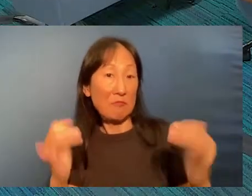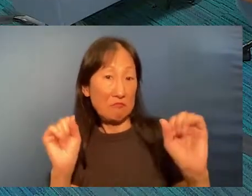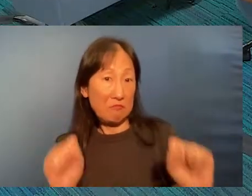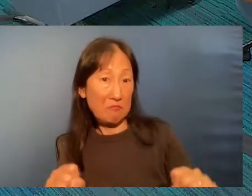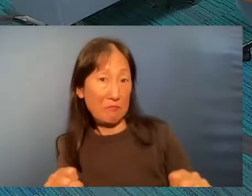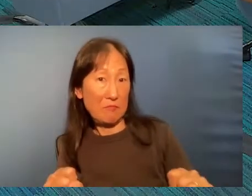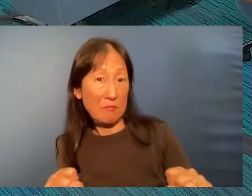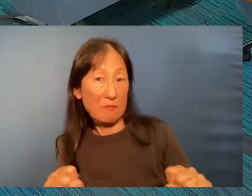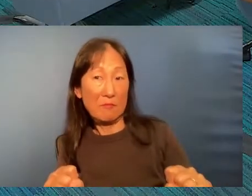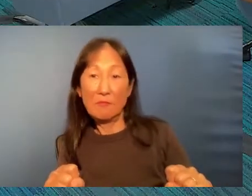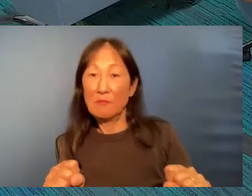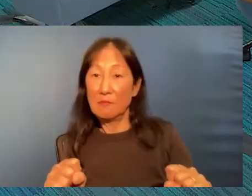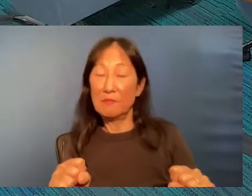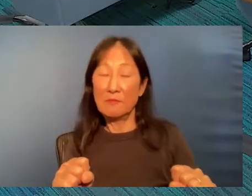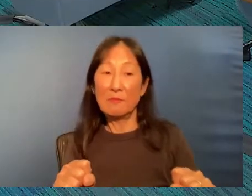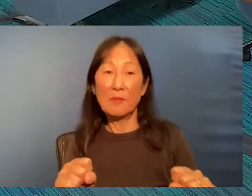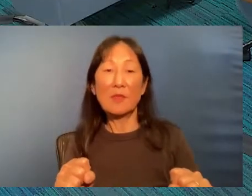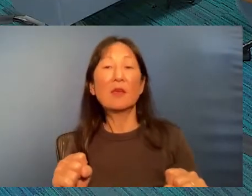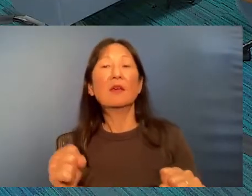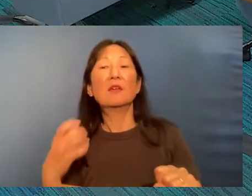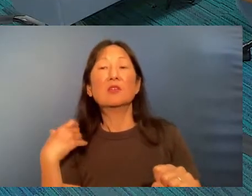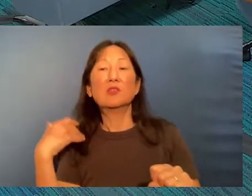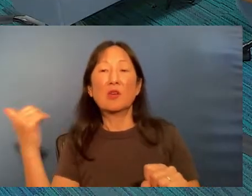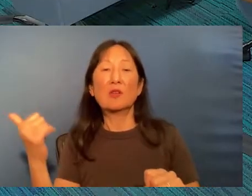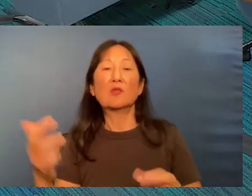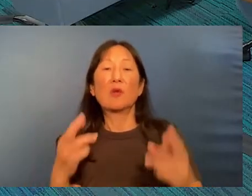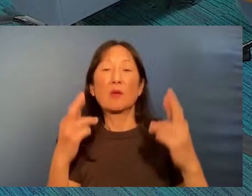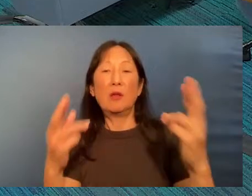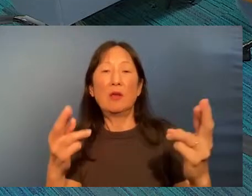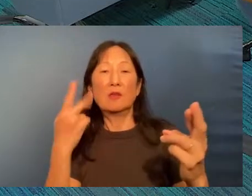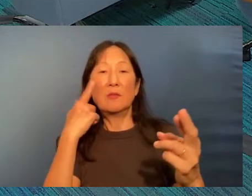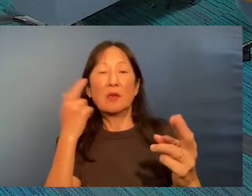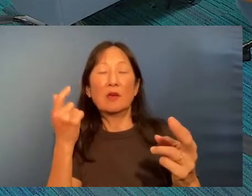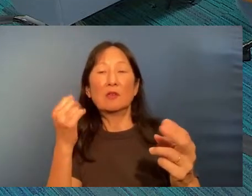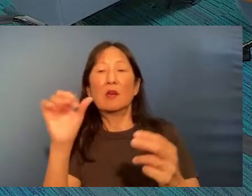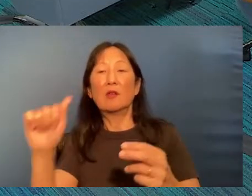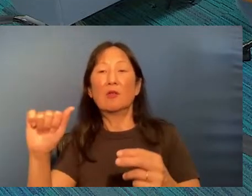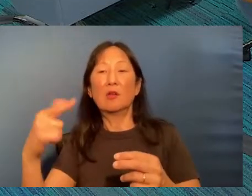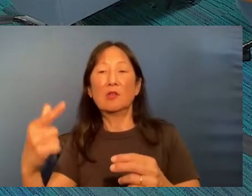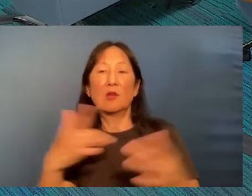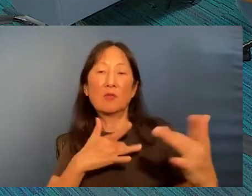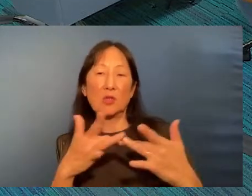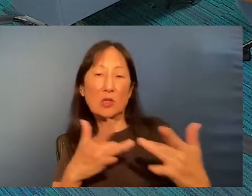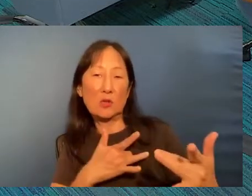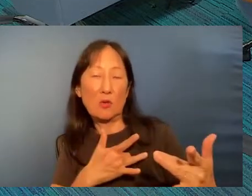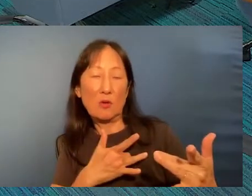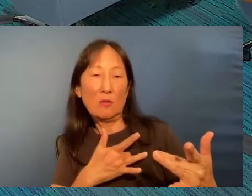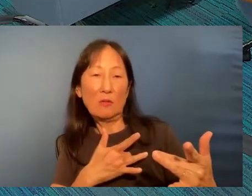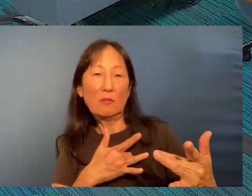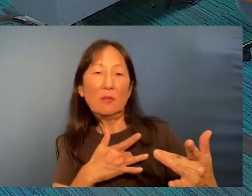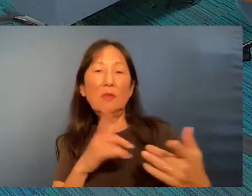I'm gonna - Chair's recommendation at this time because of Attorney General's concerns is to defer this